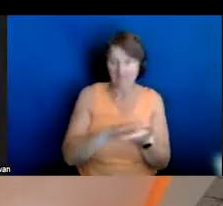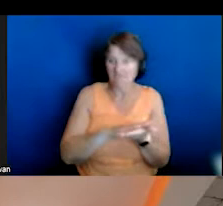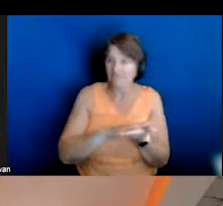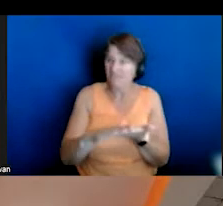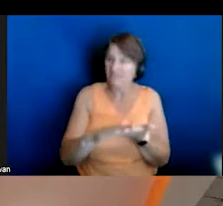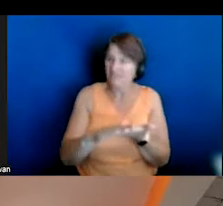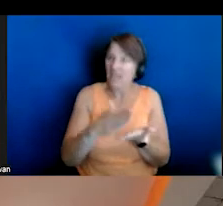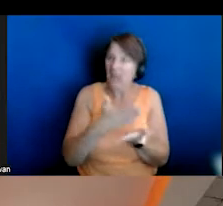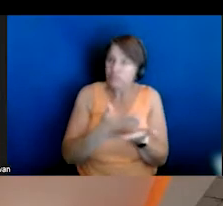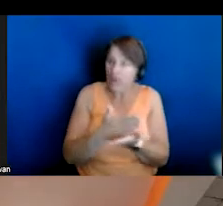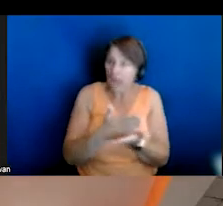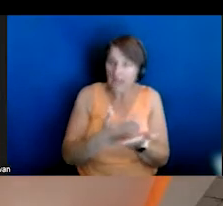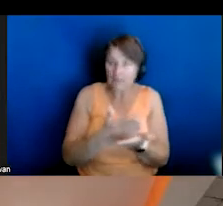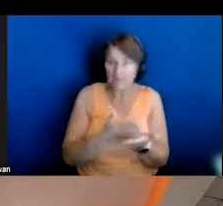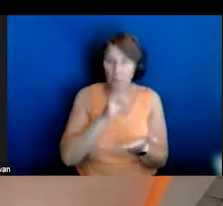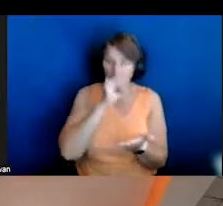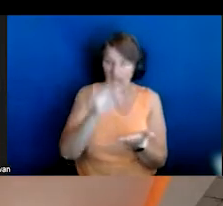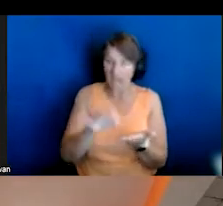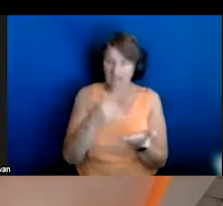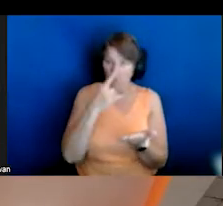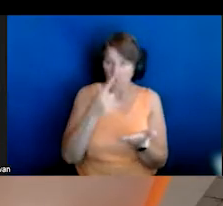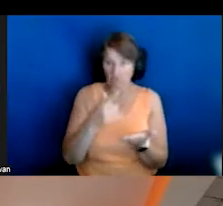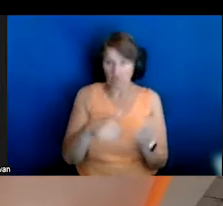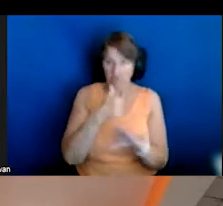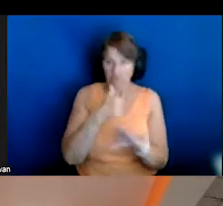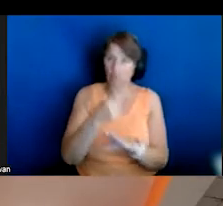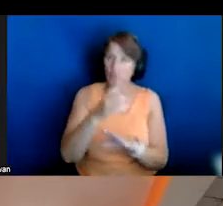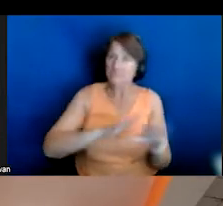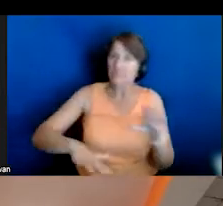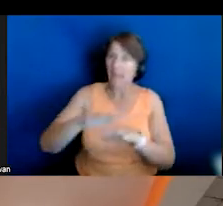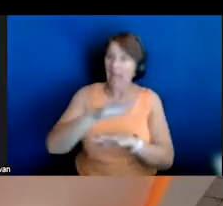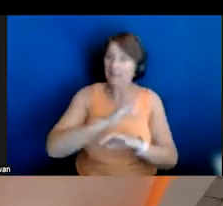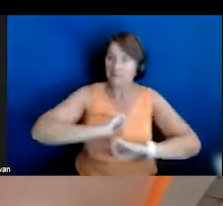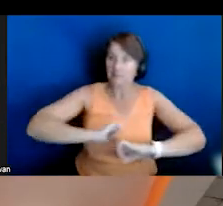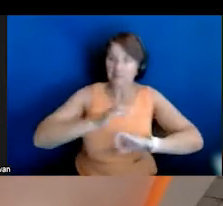occupy one of these spaces in the, in the construction area and ask